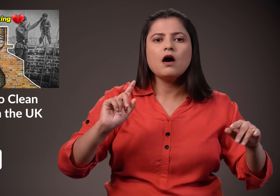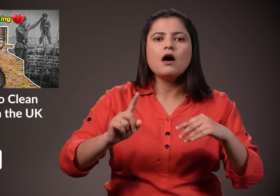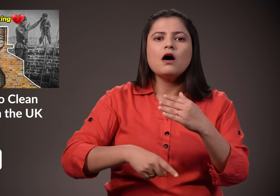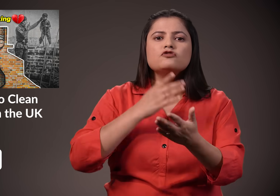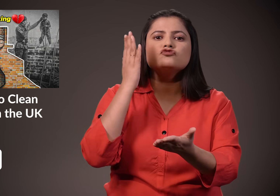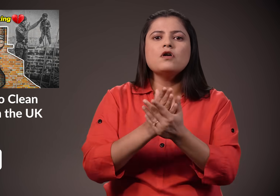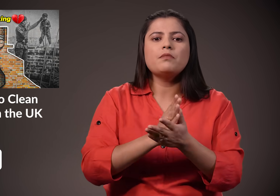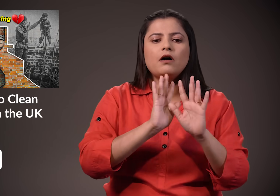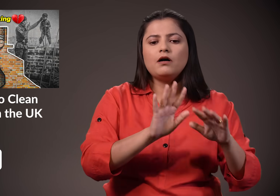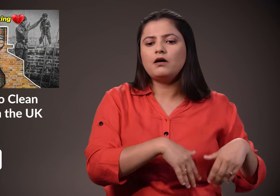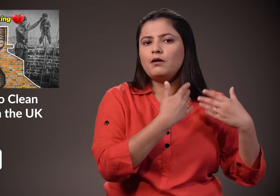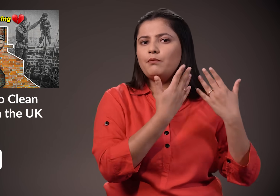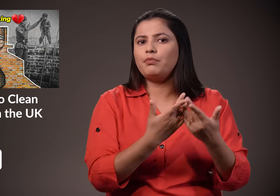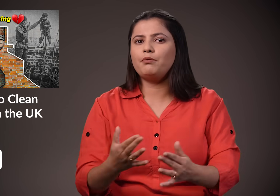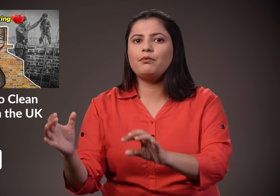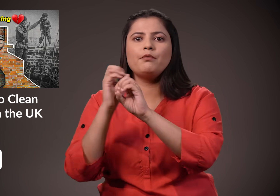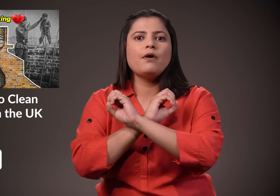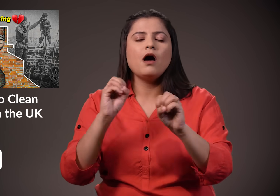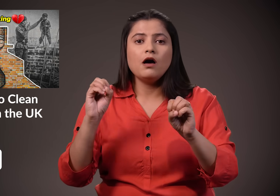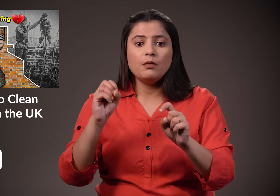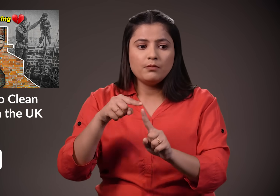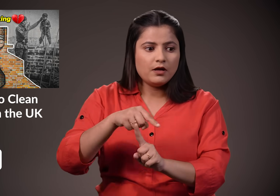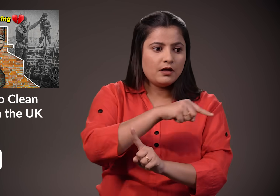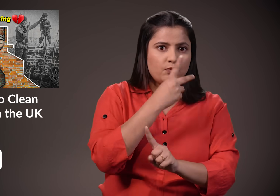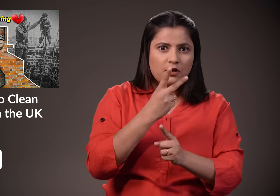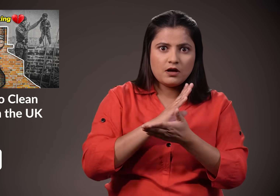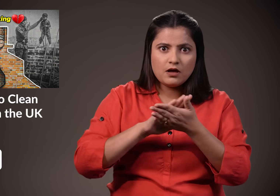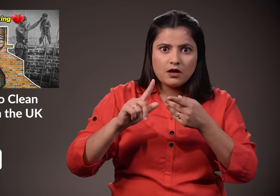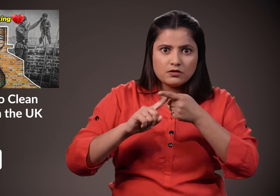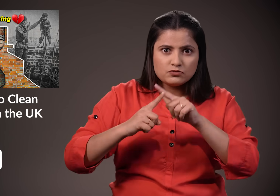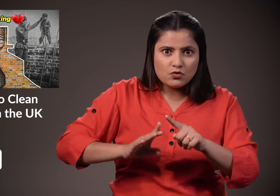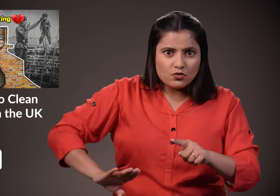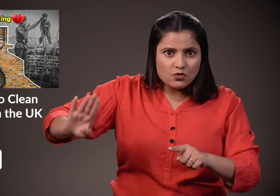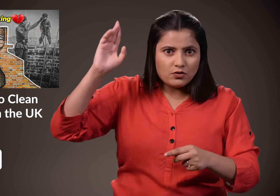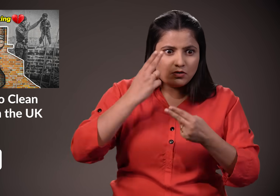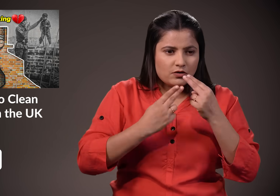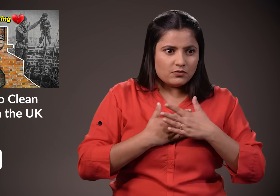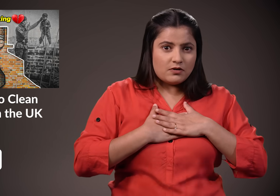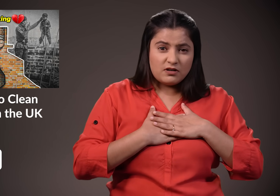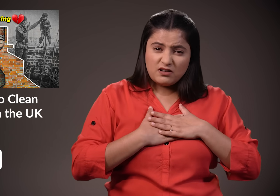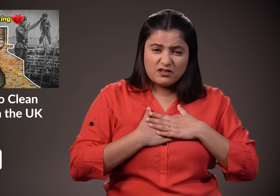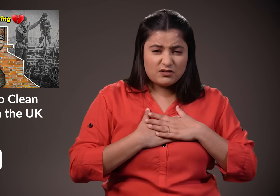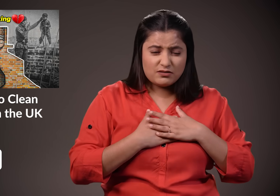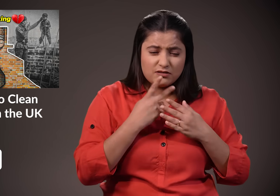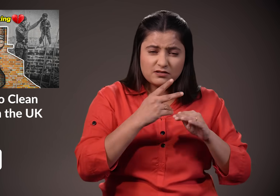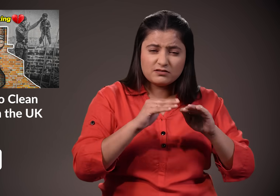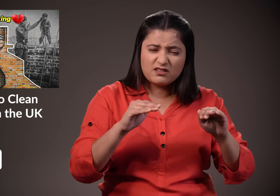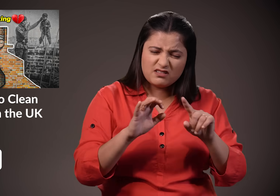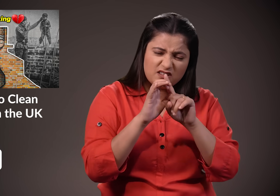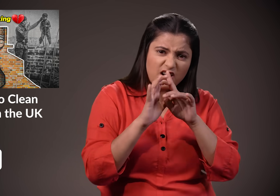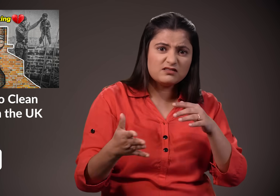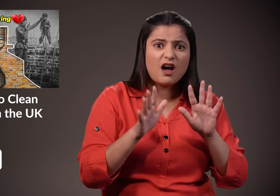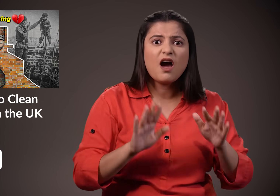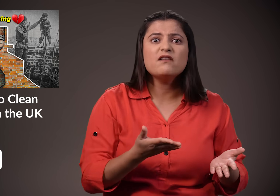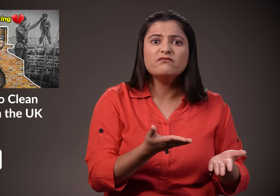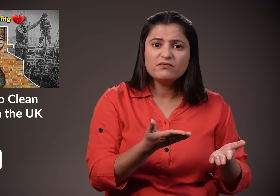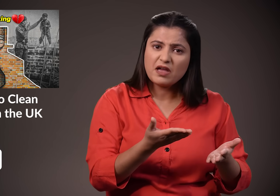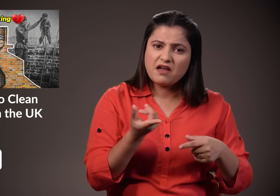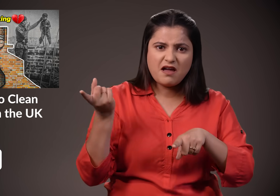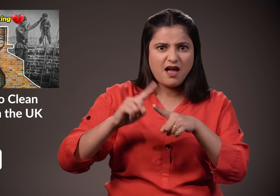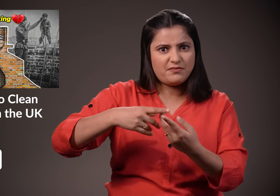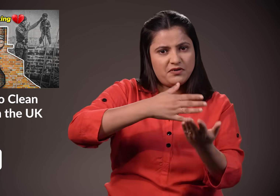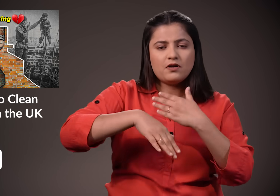From that day onwards children were not used as Chimney sweeps. It was a terrible time for poor children.